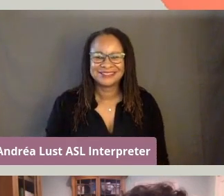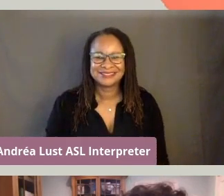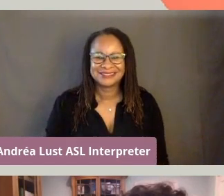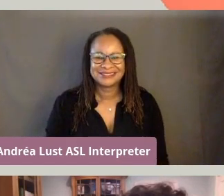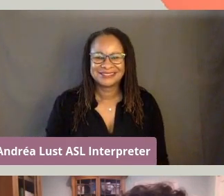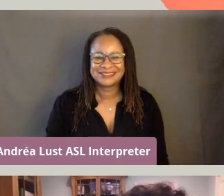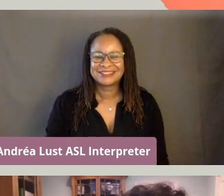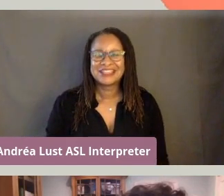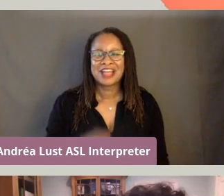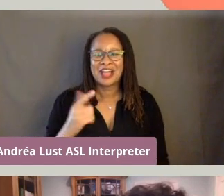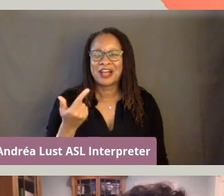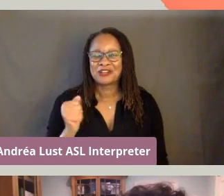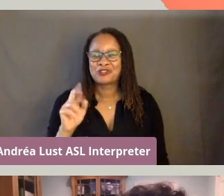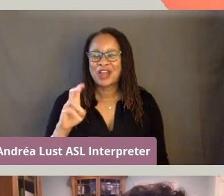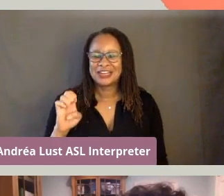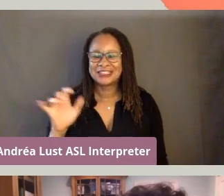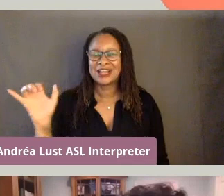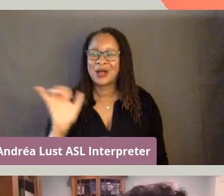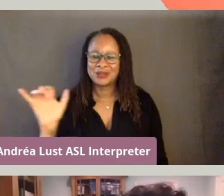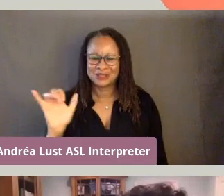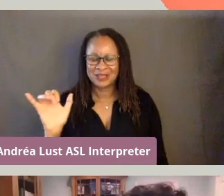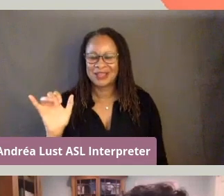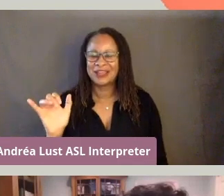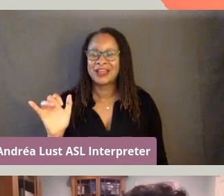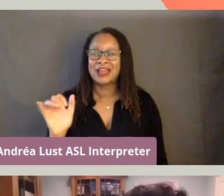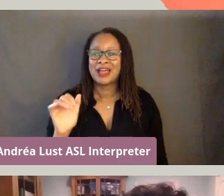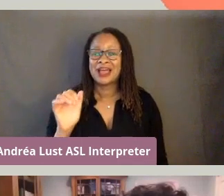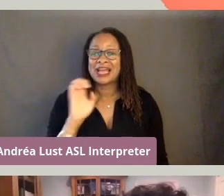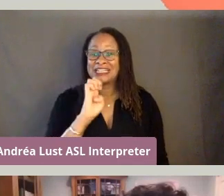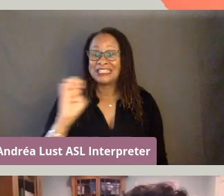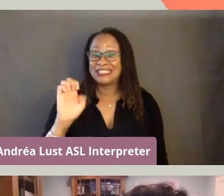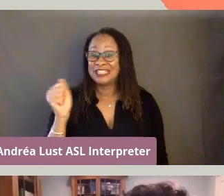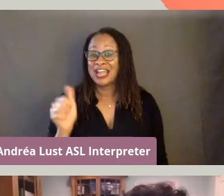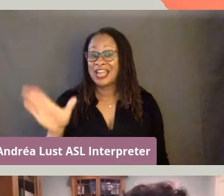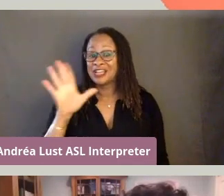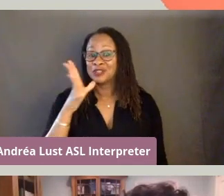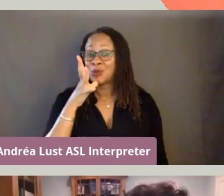This is Grace, also, I'm a East Asian woman with glasses